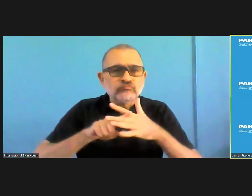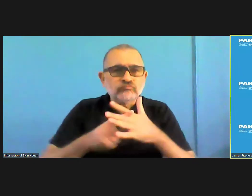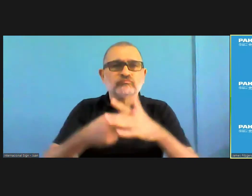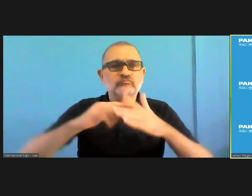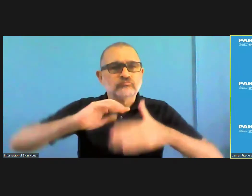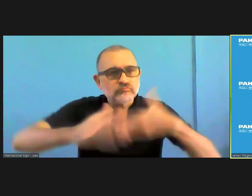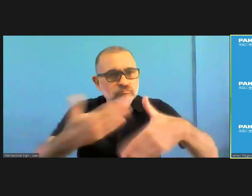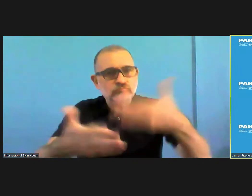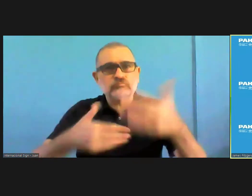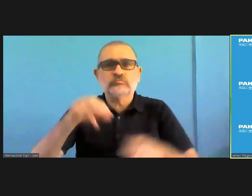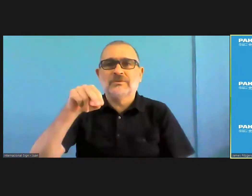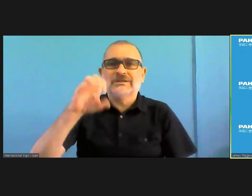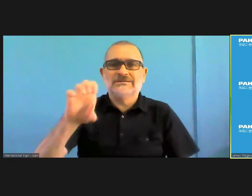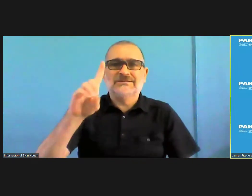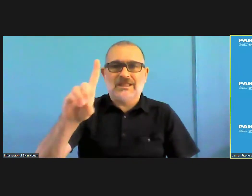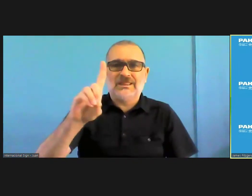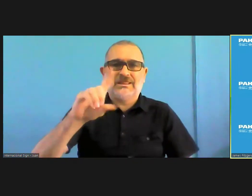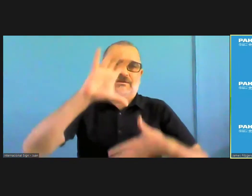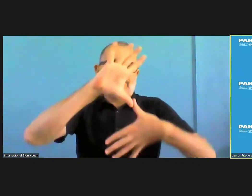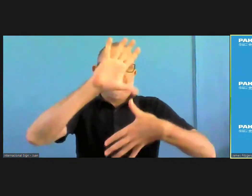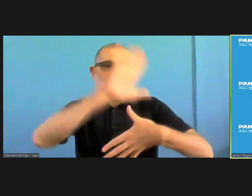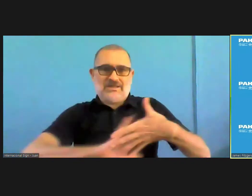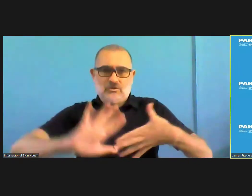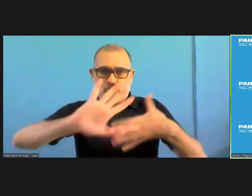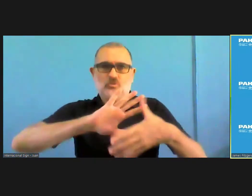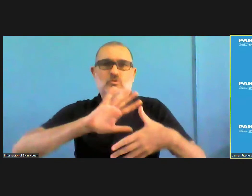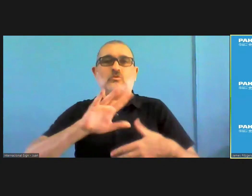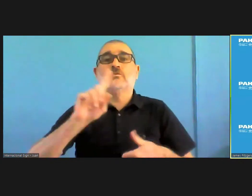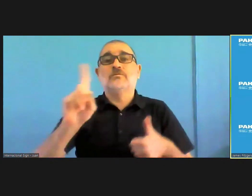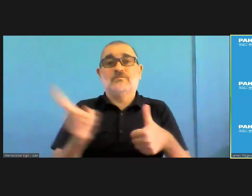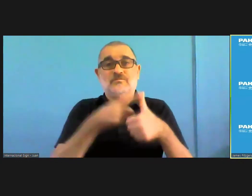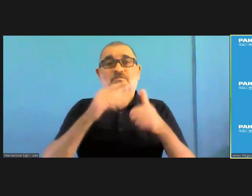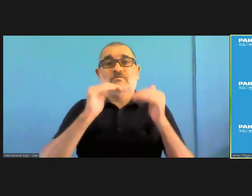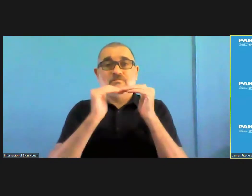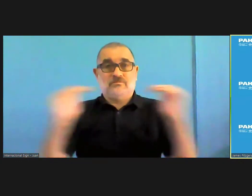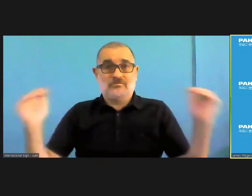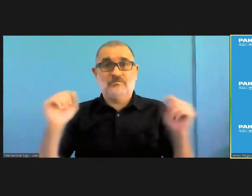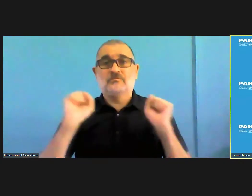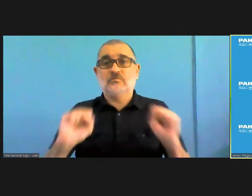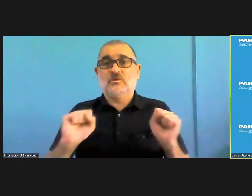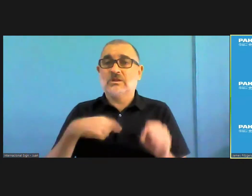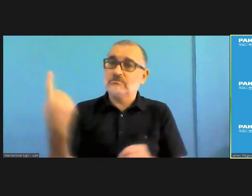recuperation of lost public health gains , while constituting also a fundamental investment